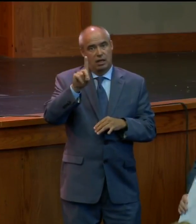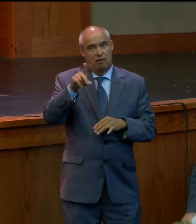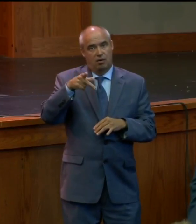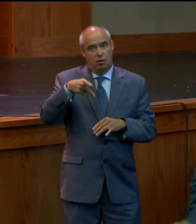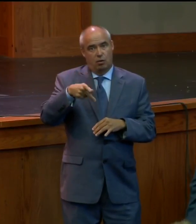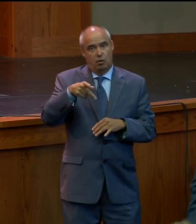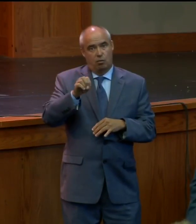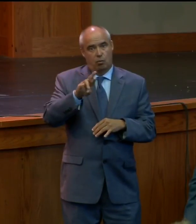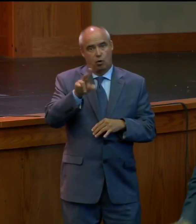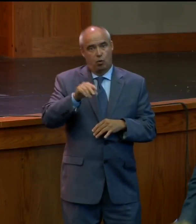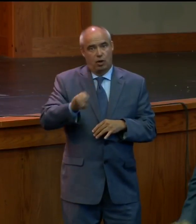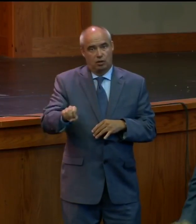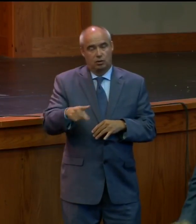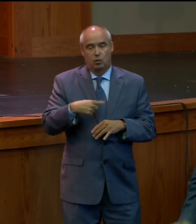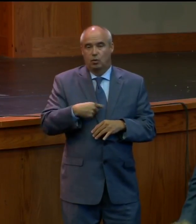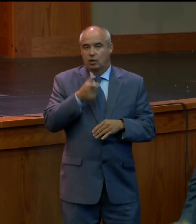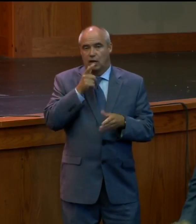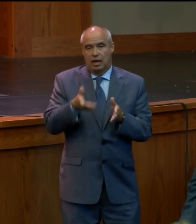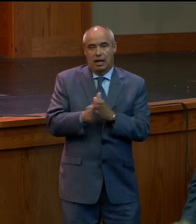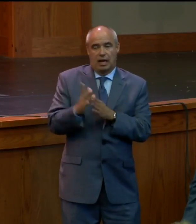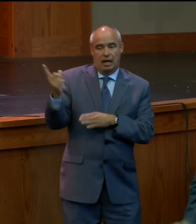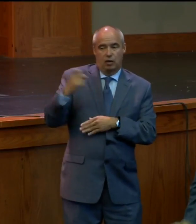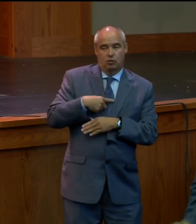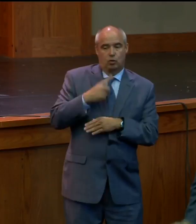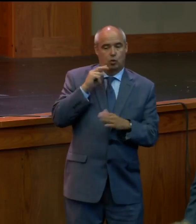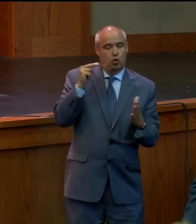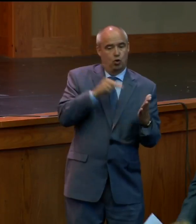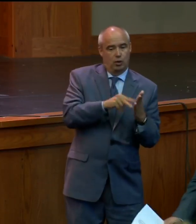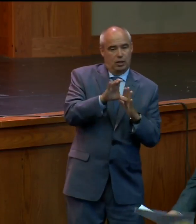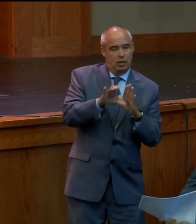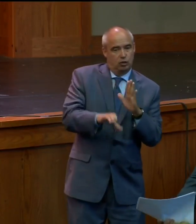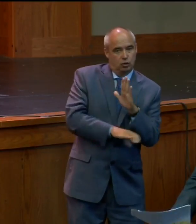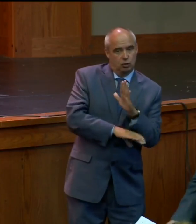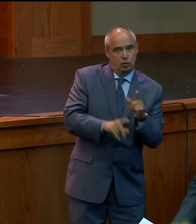BASICALLY WE WEREN'T ASKED TO LOOK AT THE CONSTITUTION, BUT AS